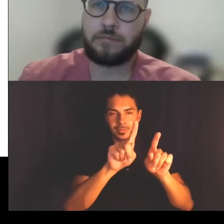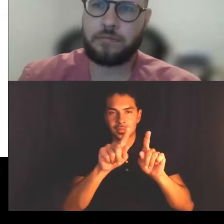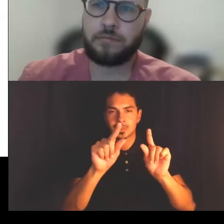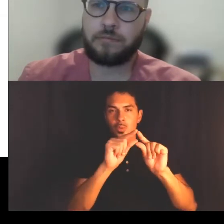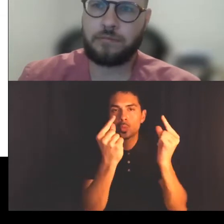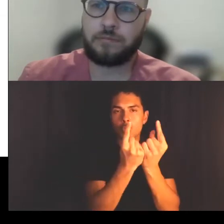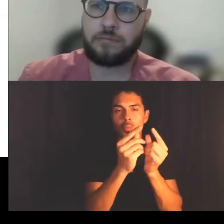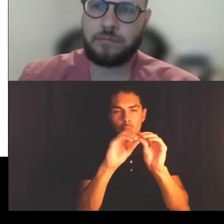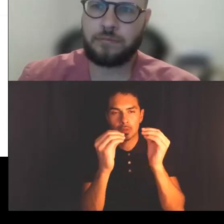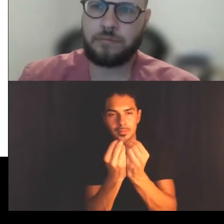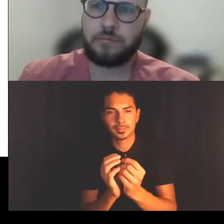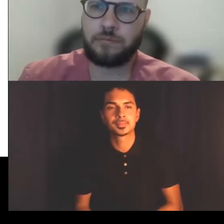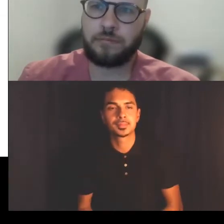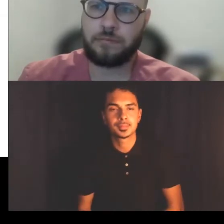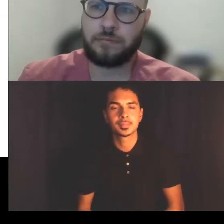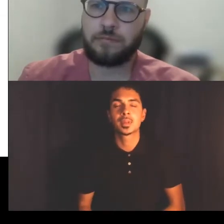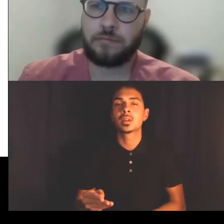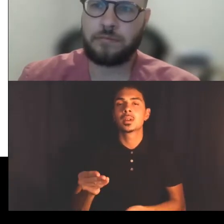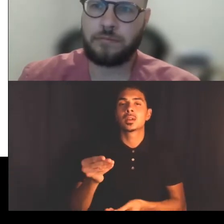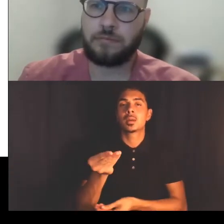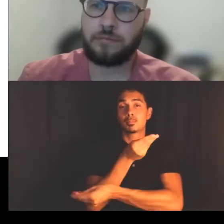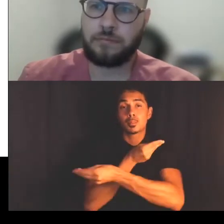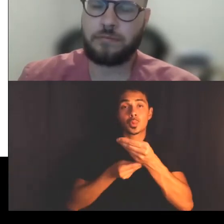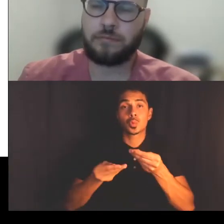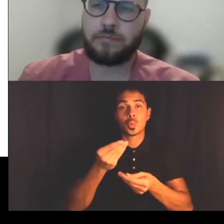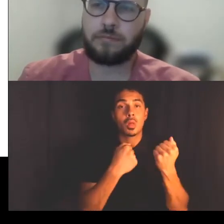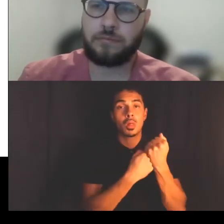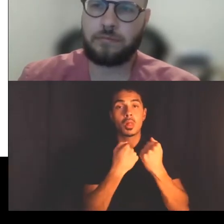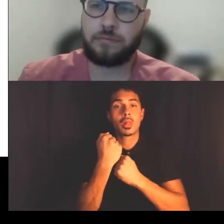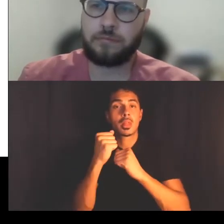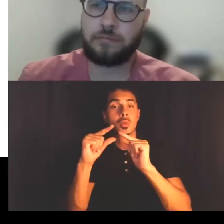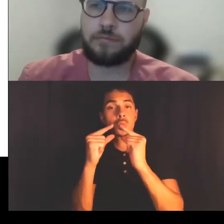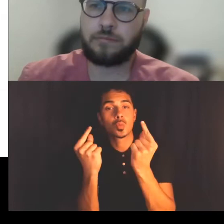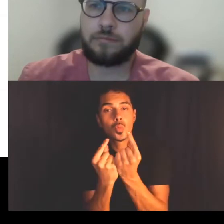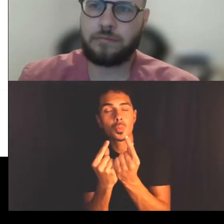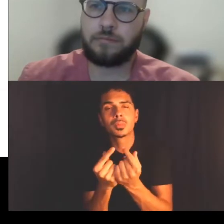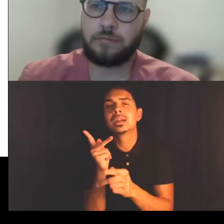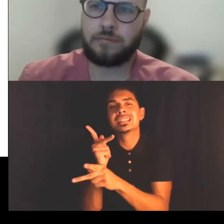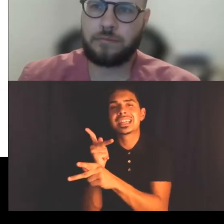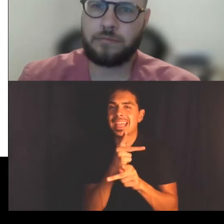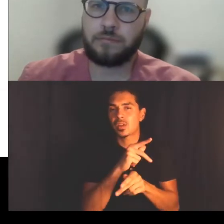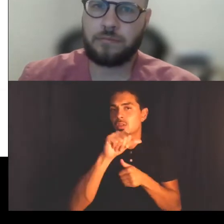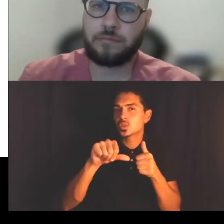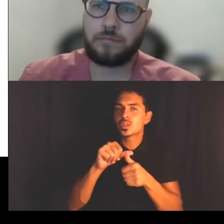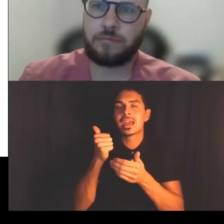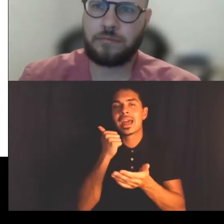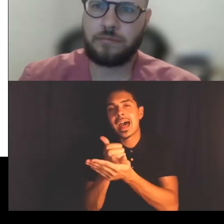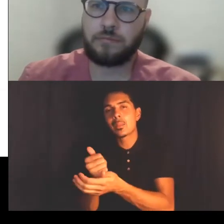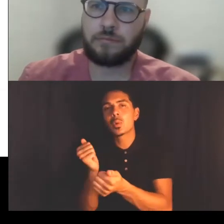Mutual aid groups, people that just take care of one another, help each other with meals,